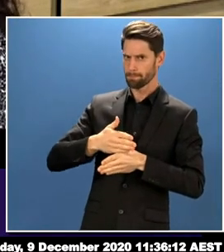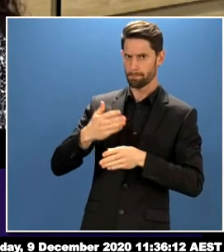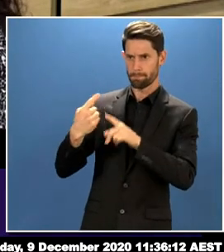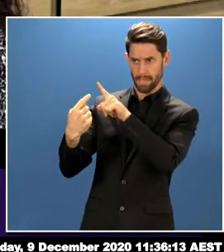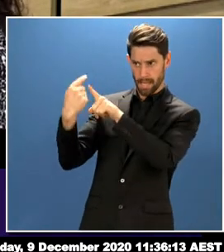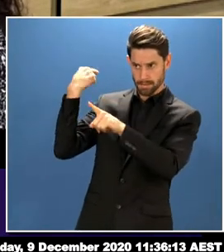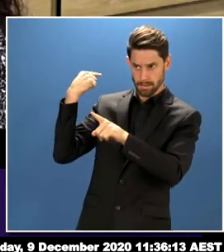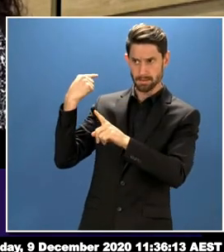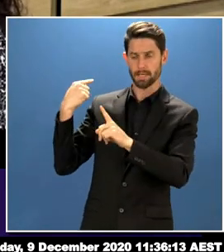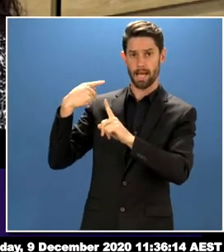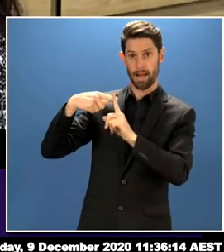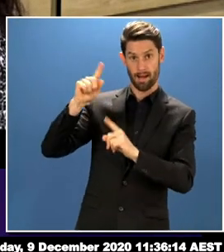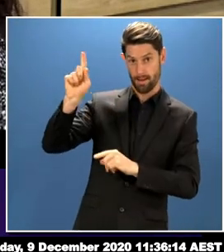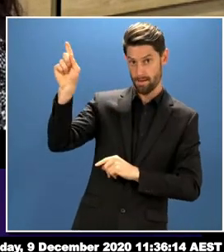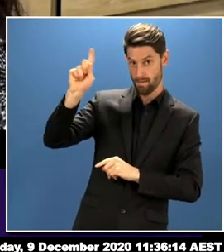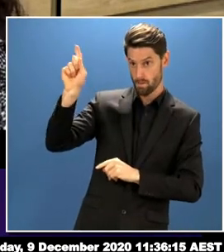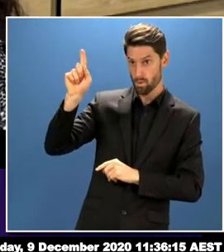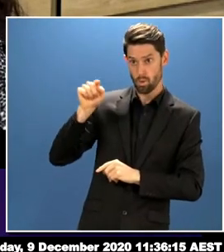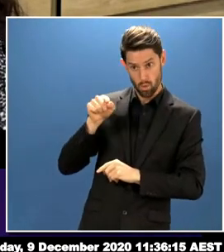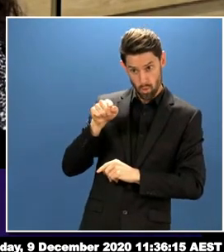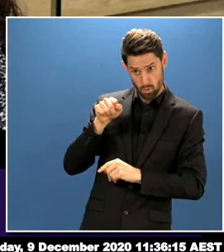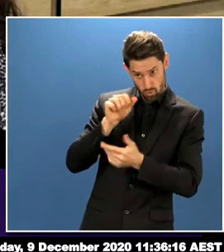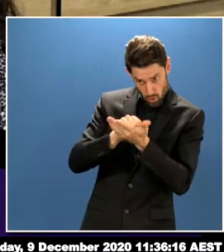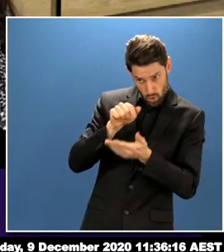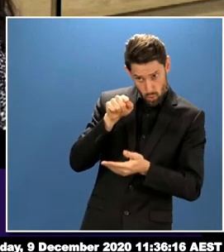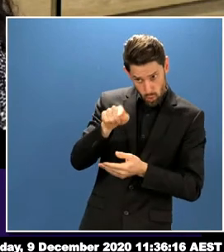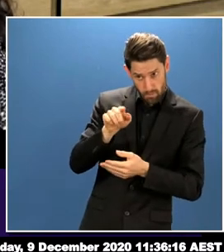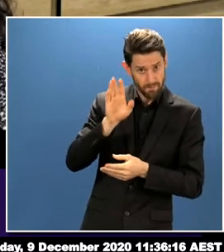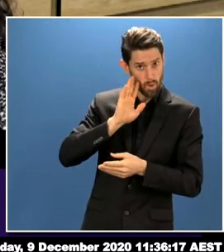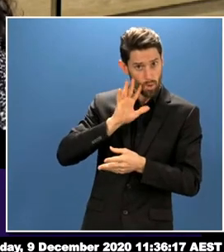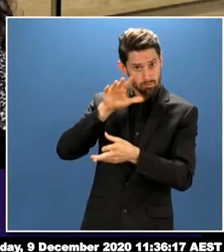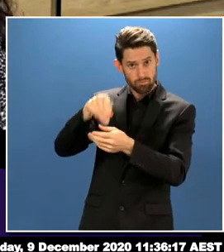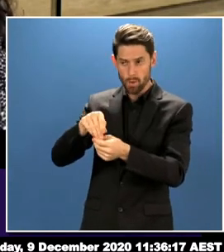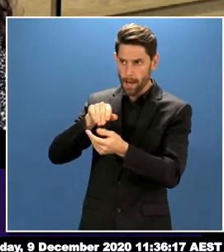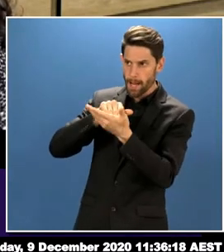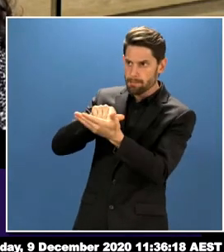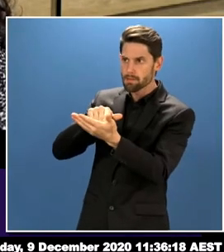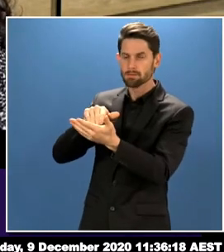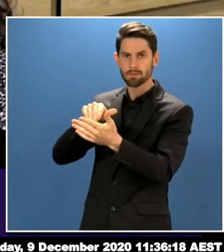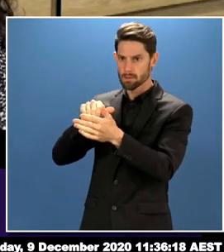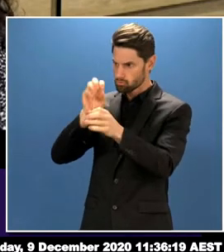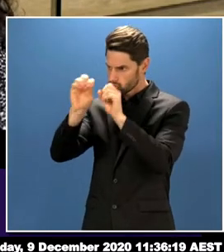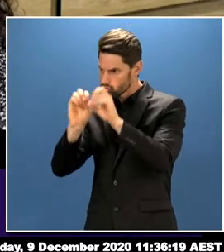position that you are in now, you have had some involvement in the drafting of tax legislation?